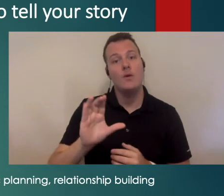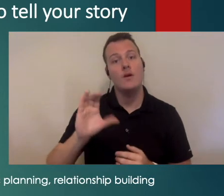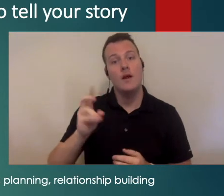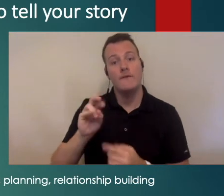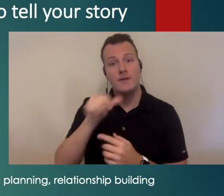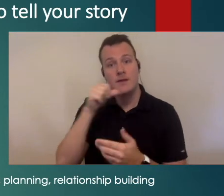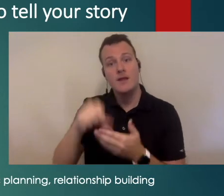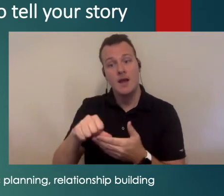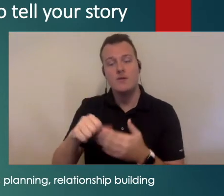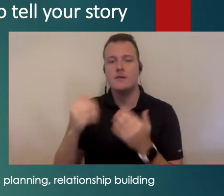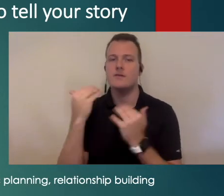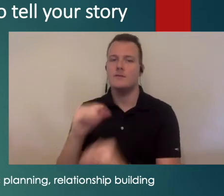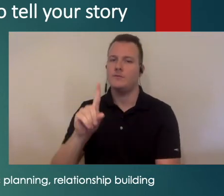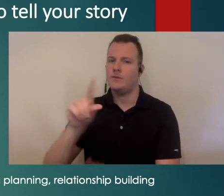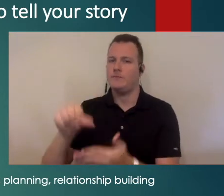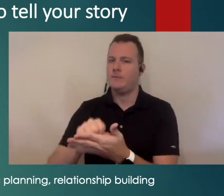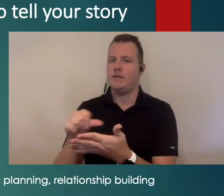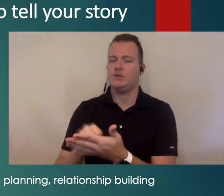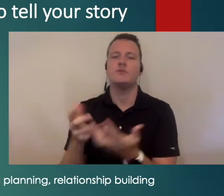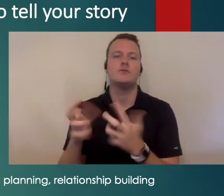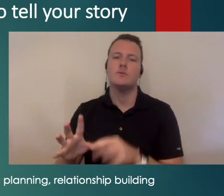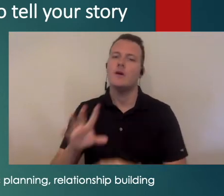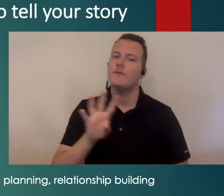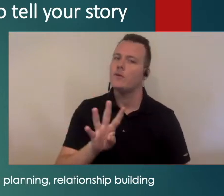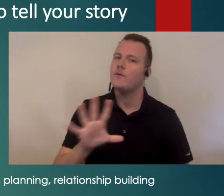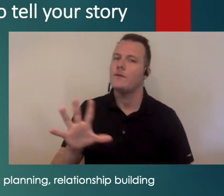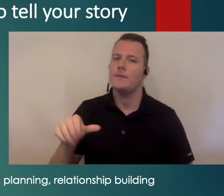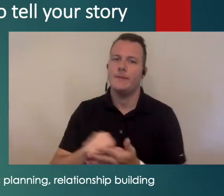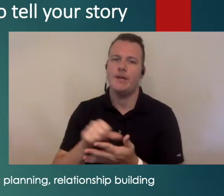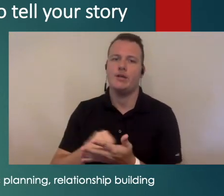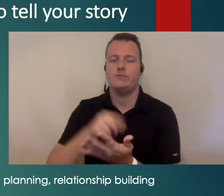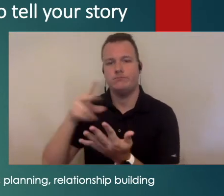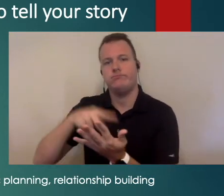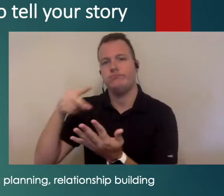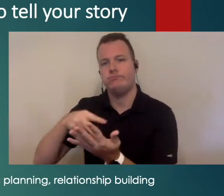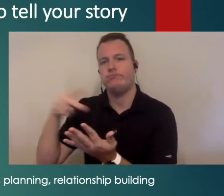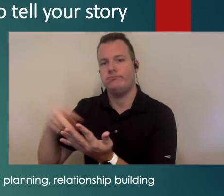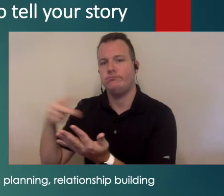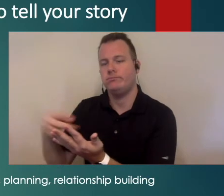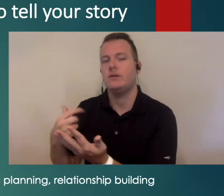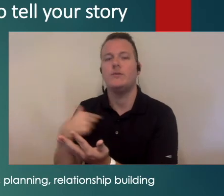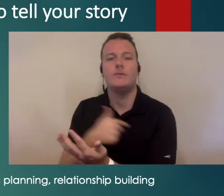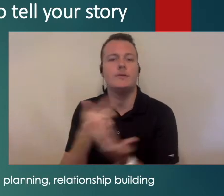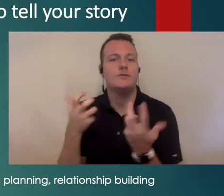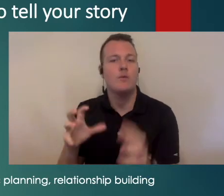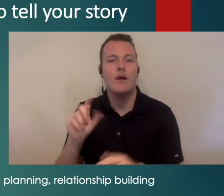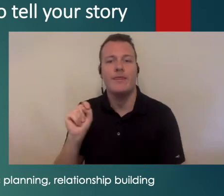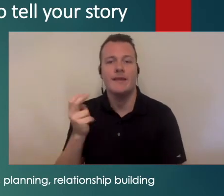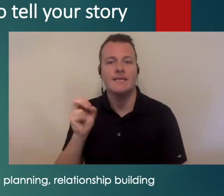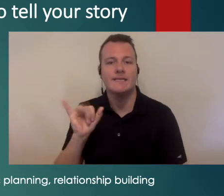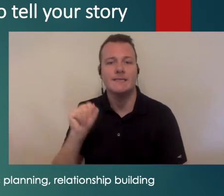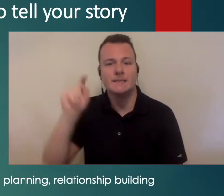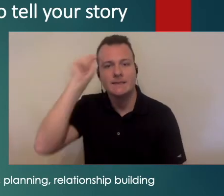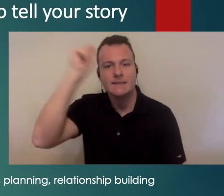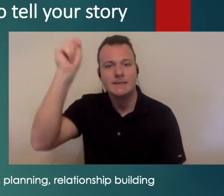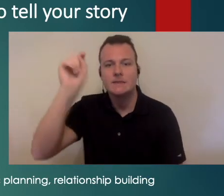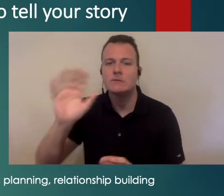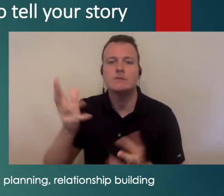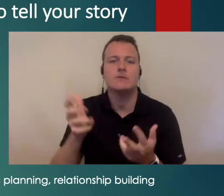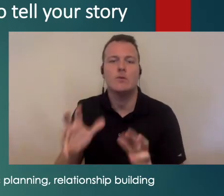one page. We don't want to be going through four and five page cover letters. We're not looking for a thesis. We are just looking for some of those things